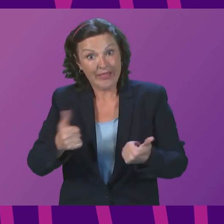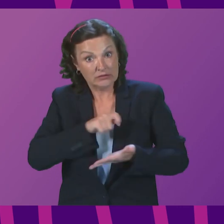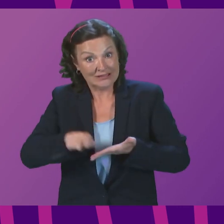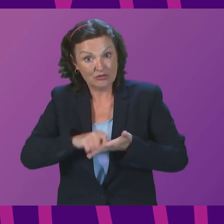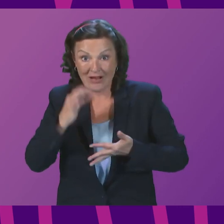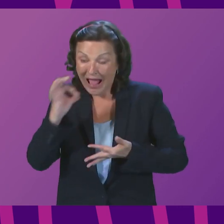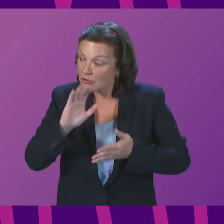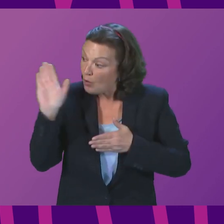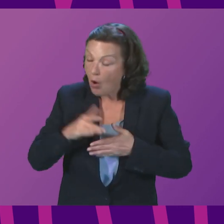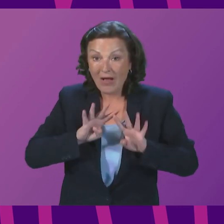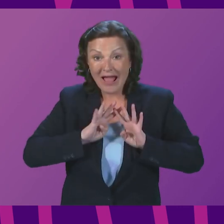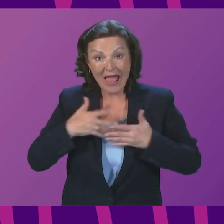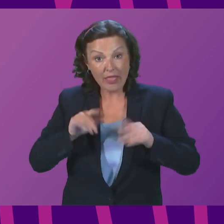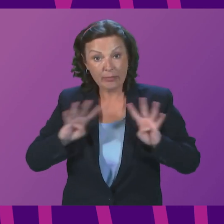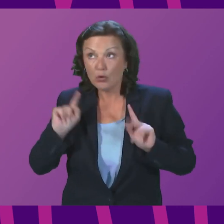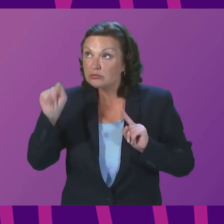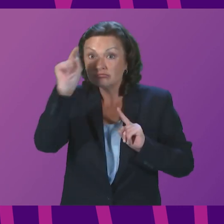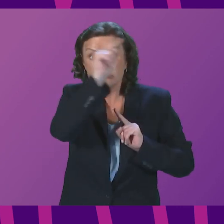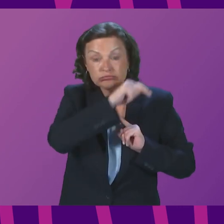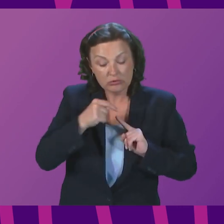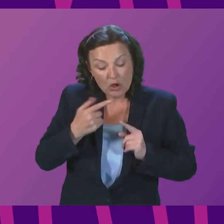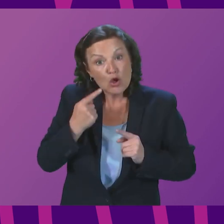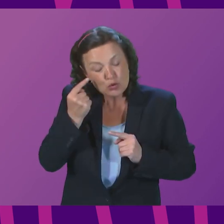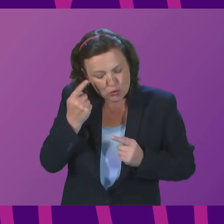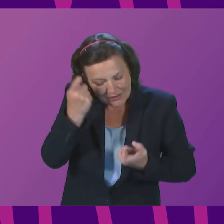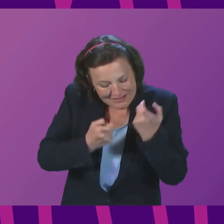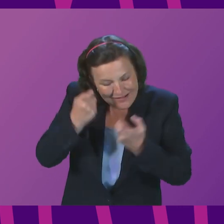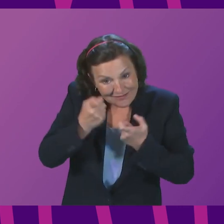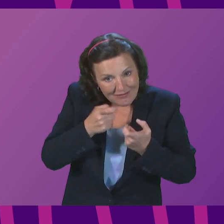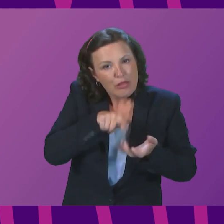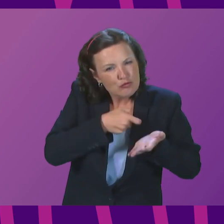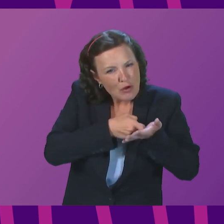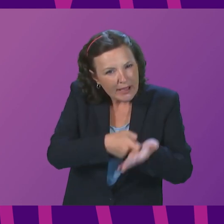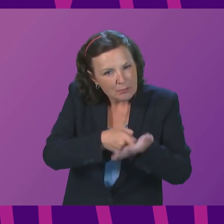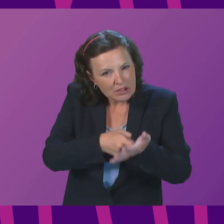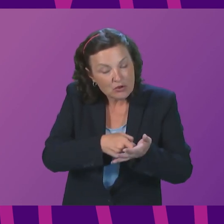to consider the recommendations, to review their internal assurance mechanisms and to